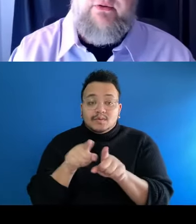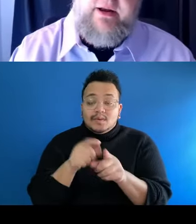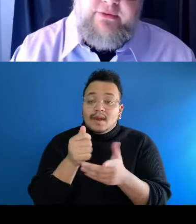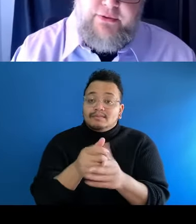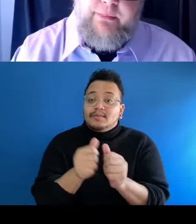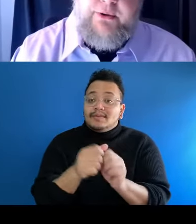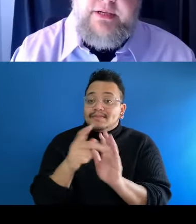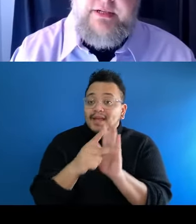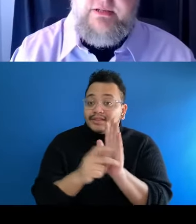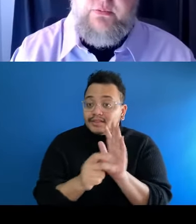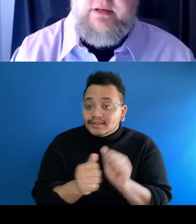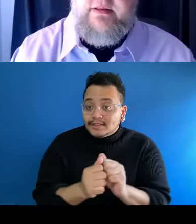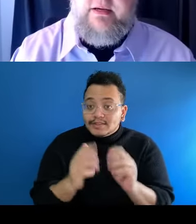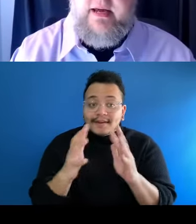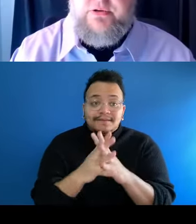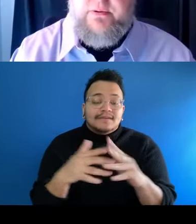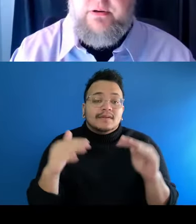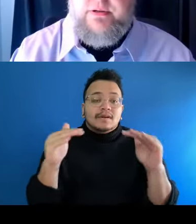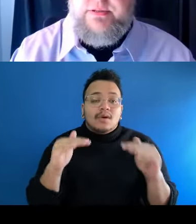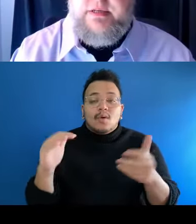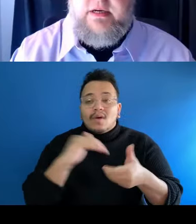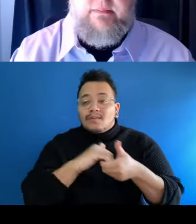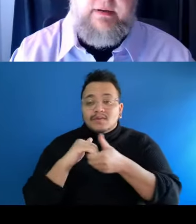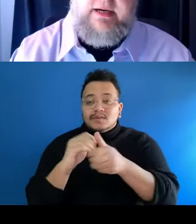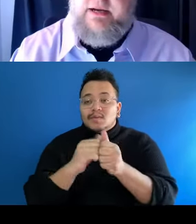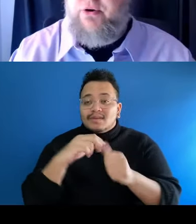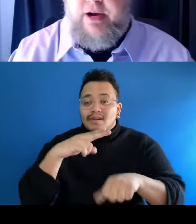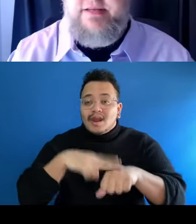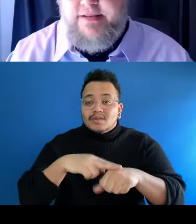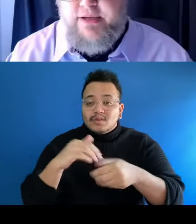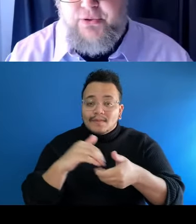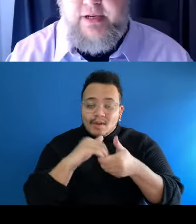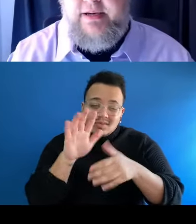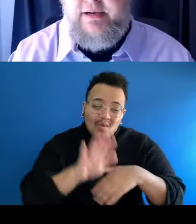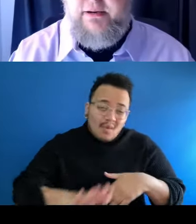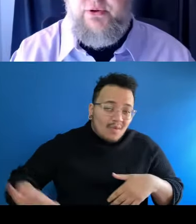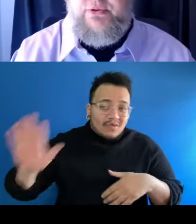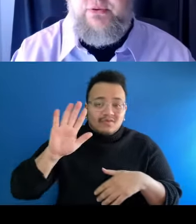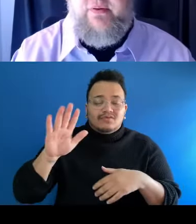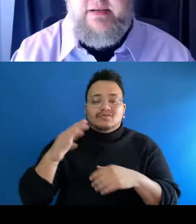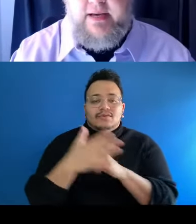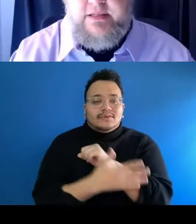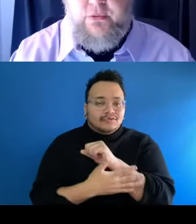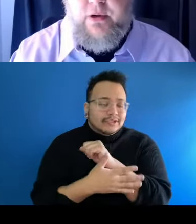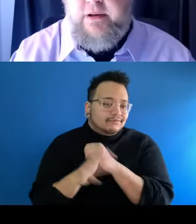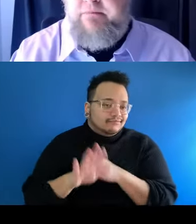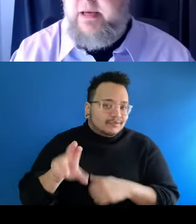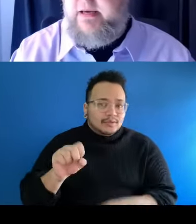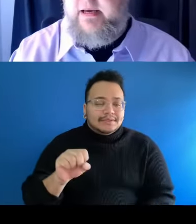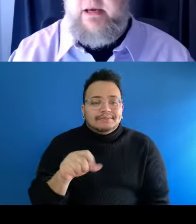a lot of collaborations with national partners, again, across the country who do fantastic work.